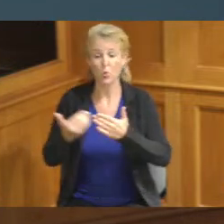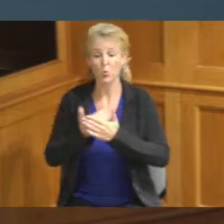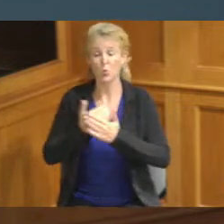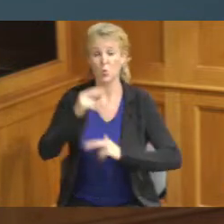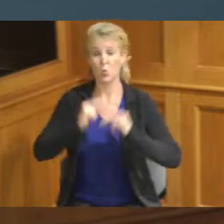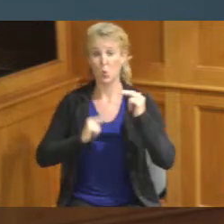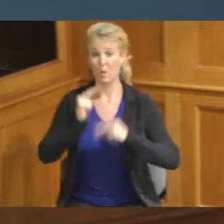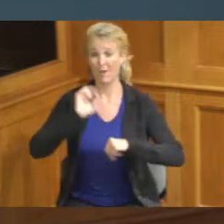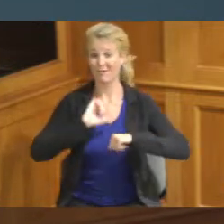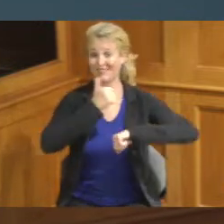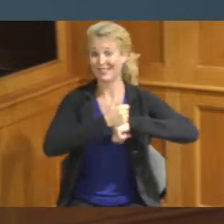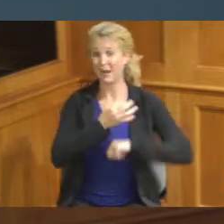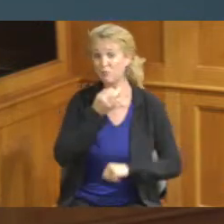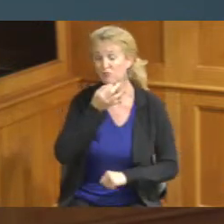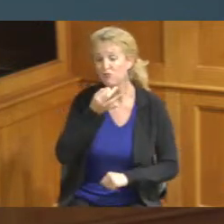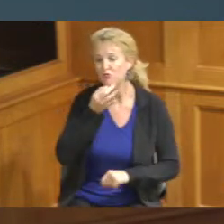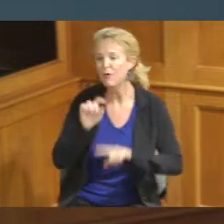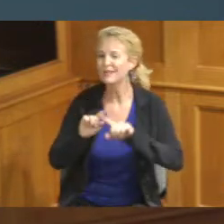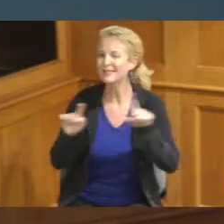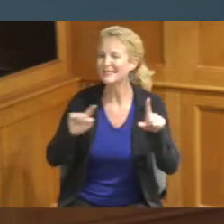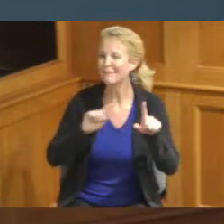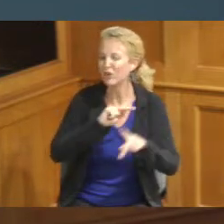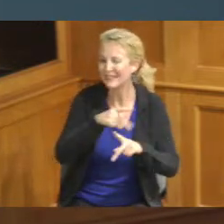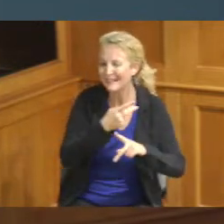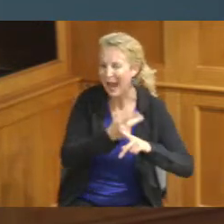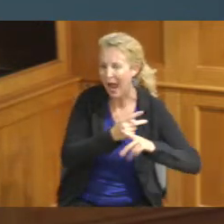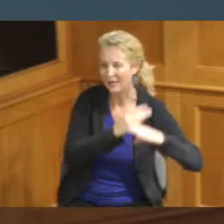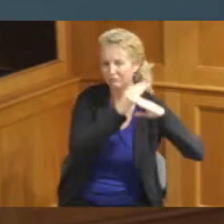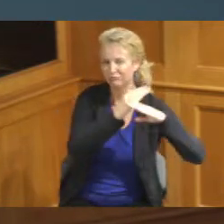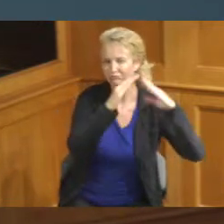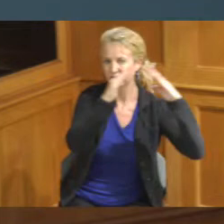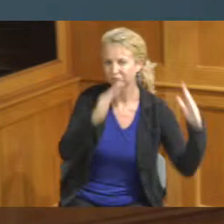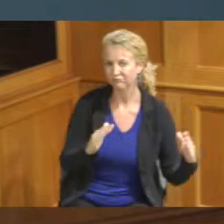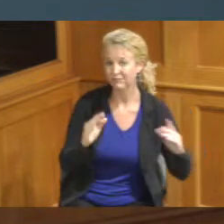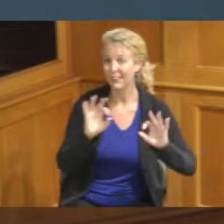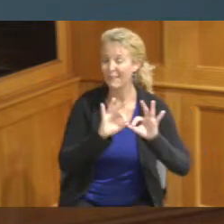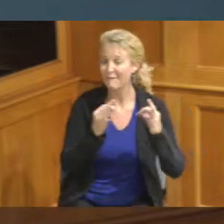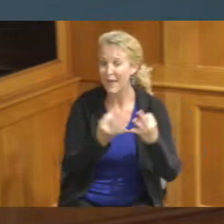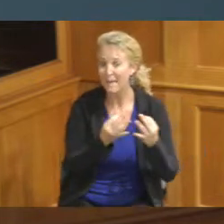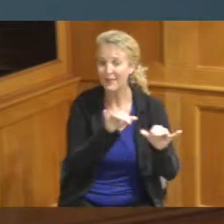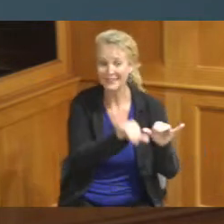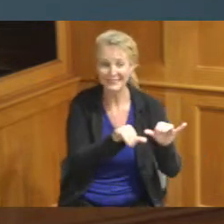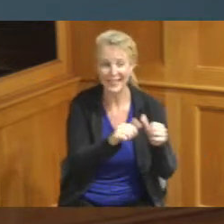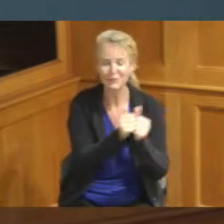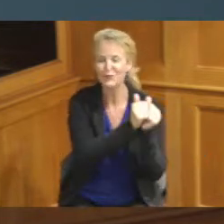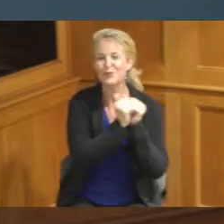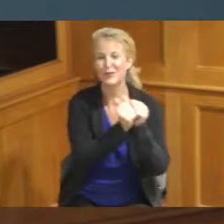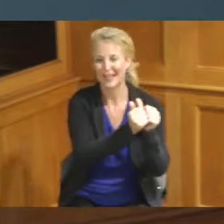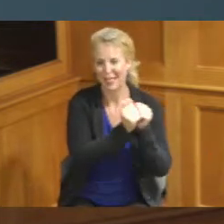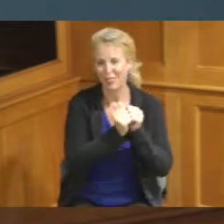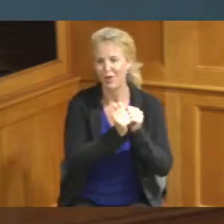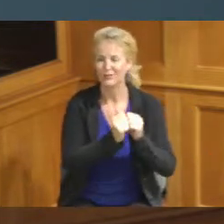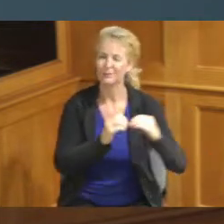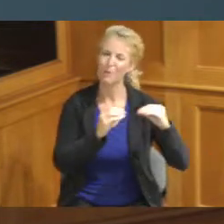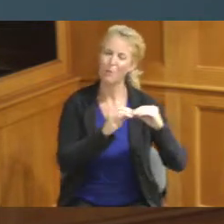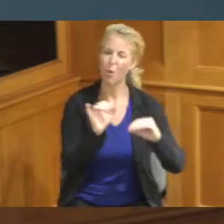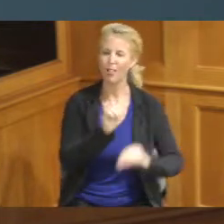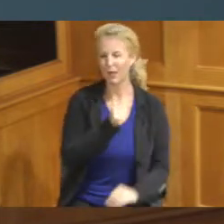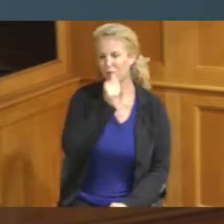that will be a different type of shelter so that families can be together more in a private setting